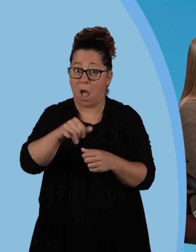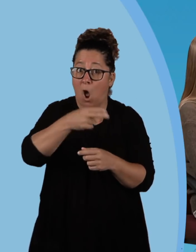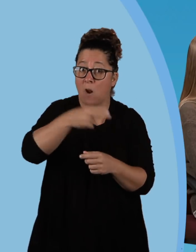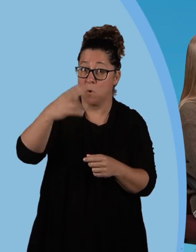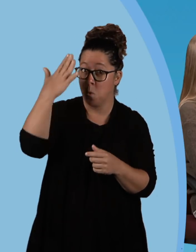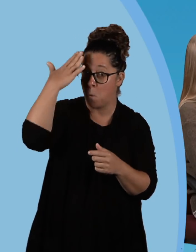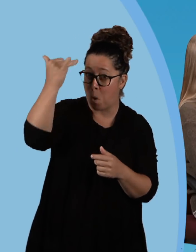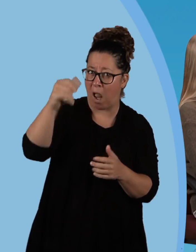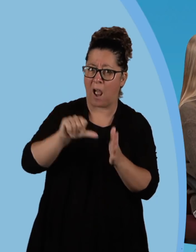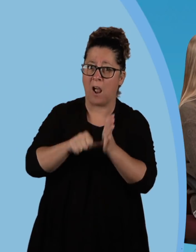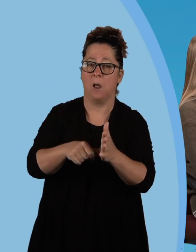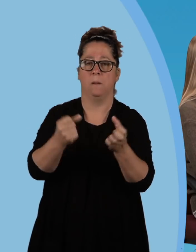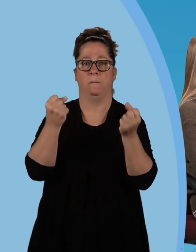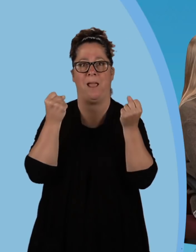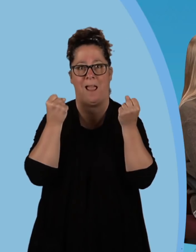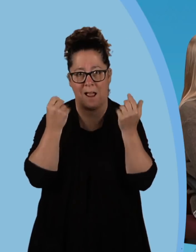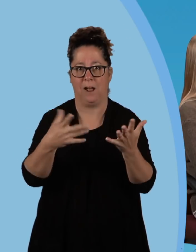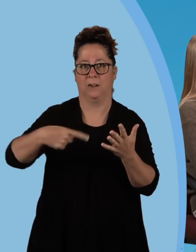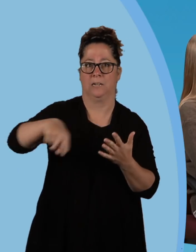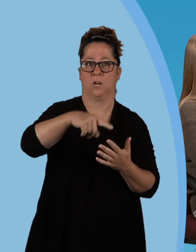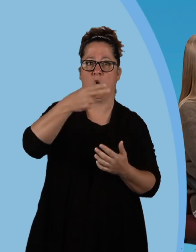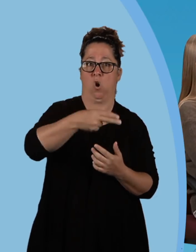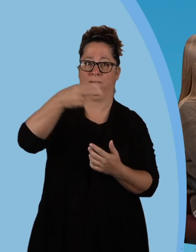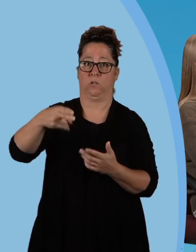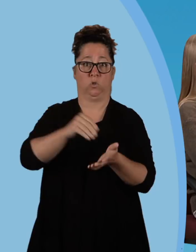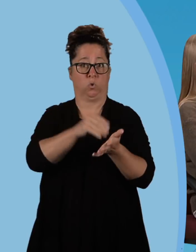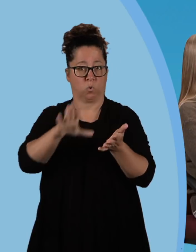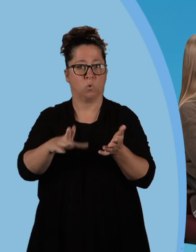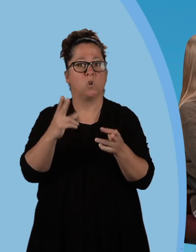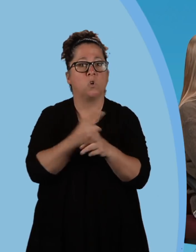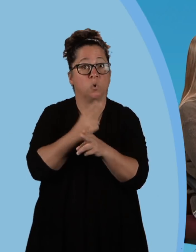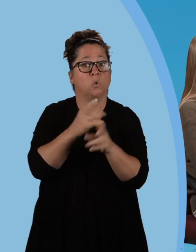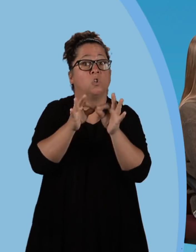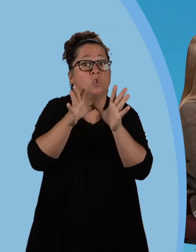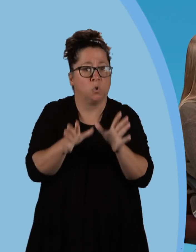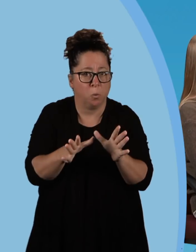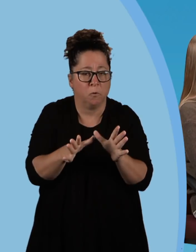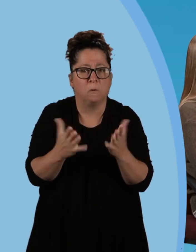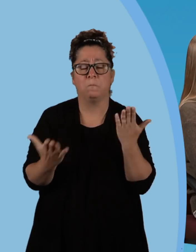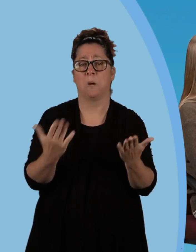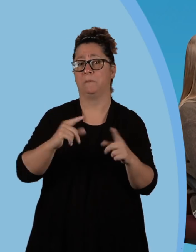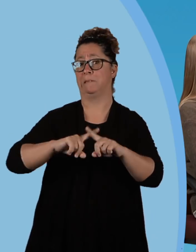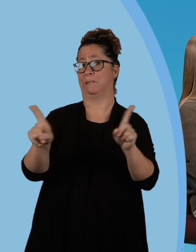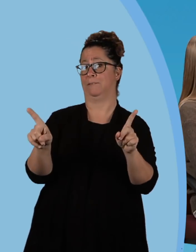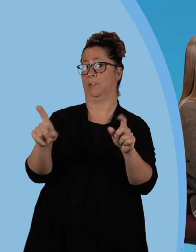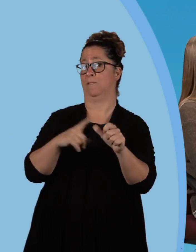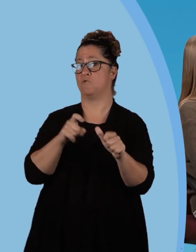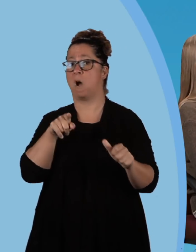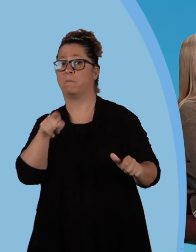I include "hard of hearing" very explicitly because, for many hard of hearing students, their use of an interpreter may be different